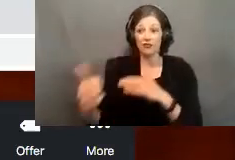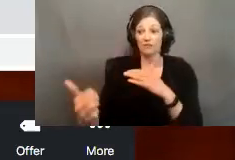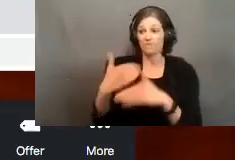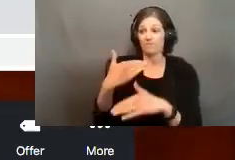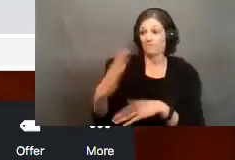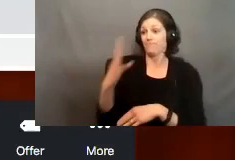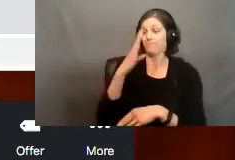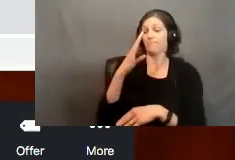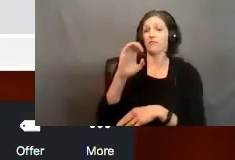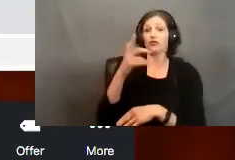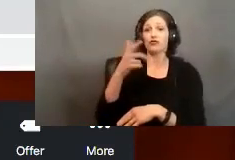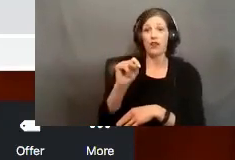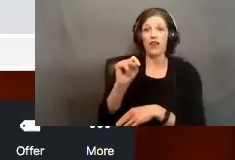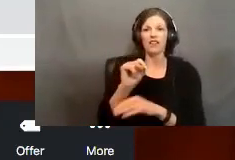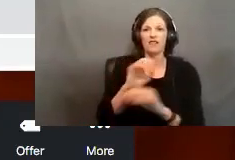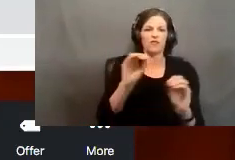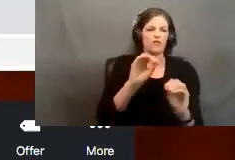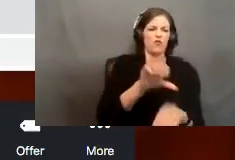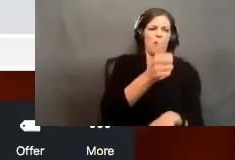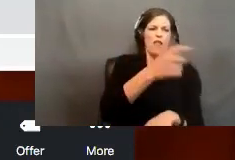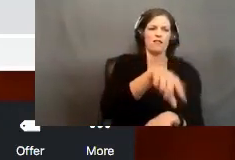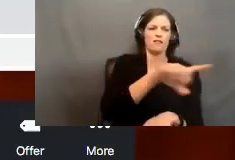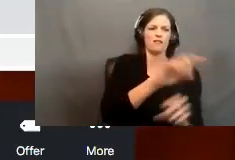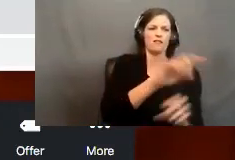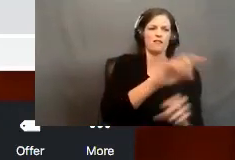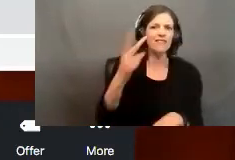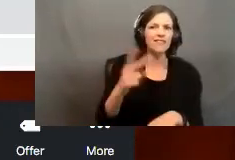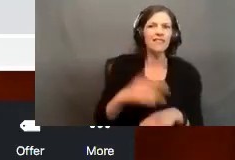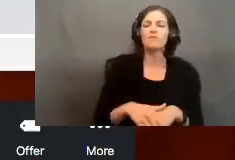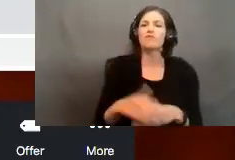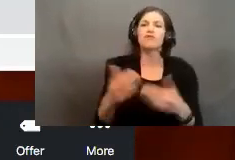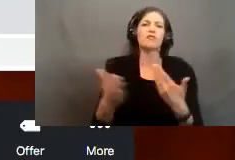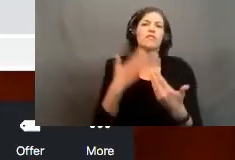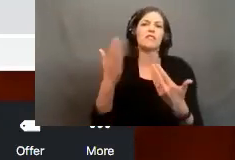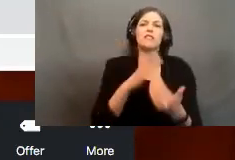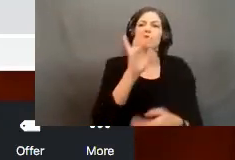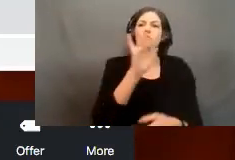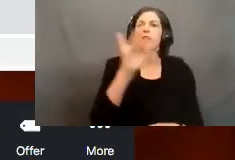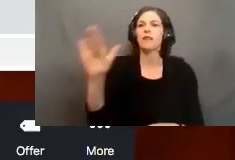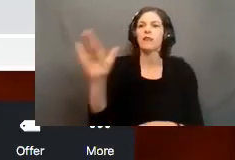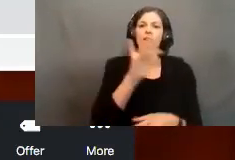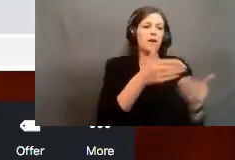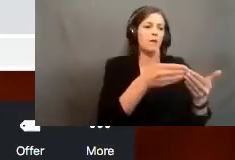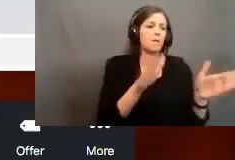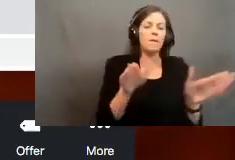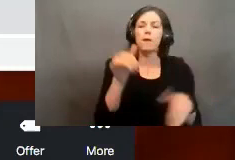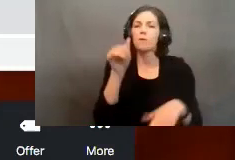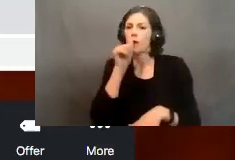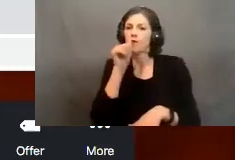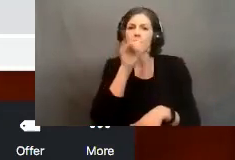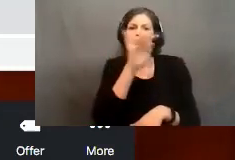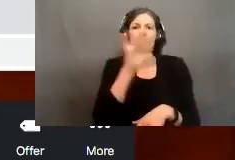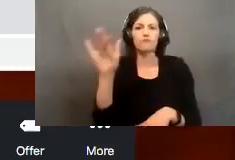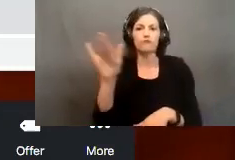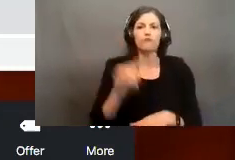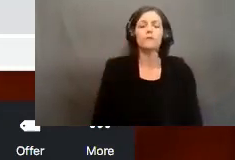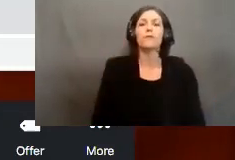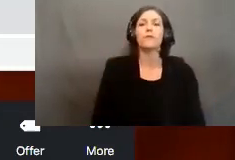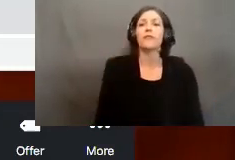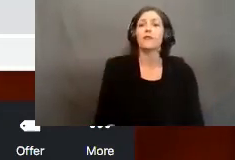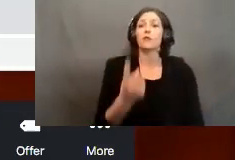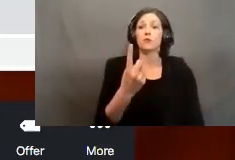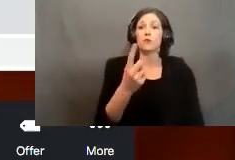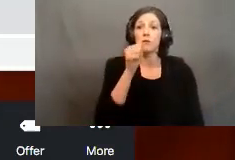to public to private 12:39:46 to see all the shots.